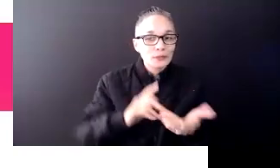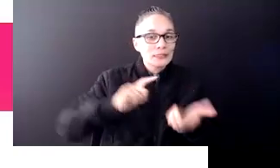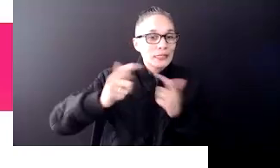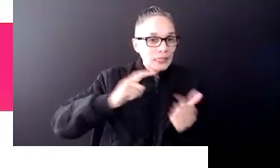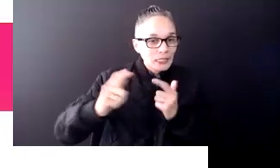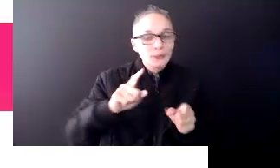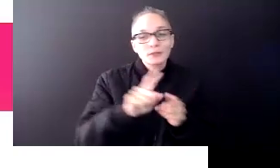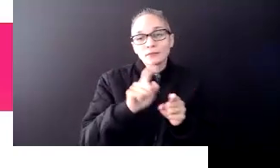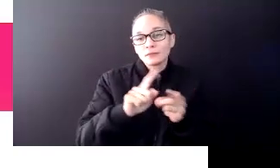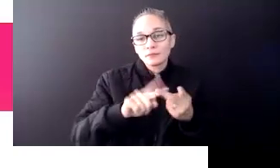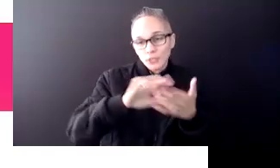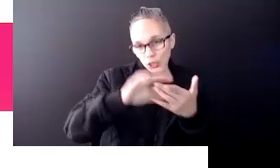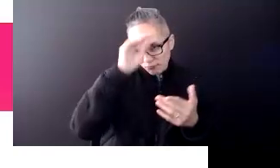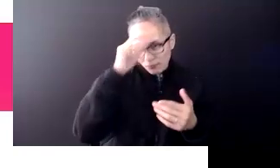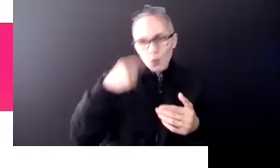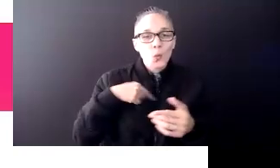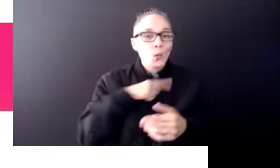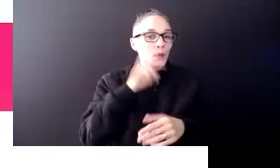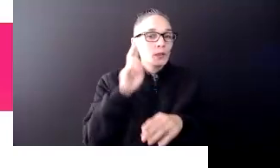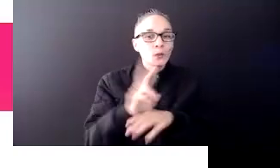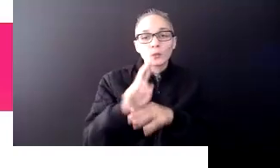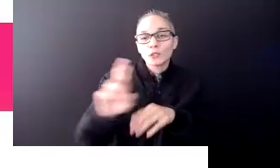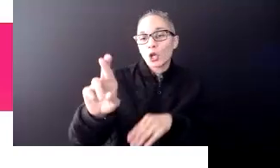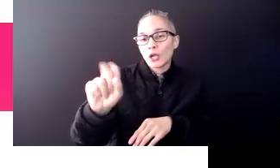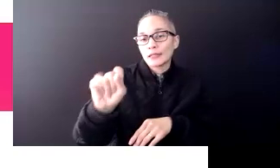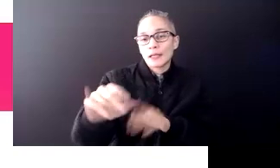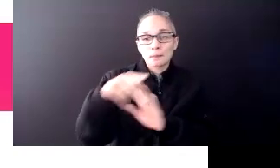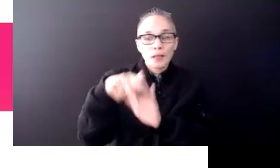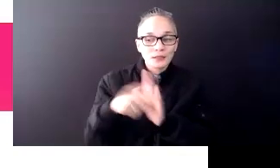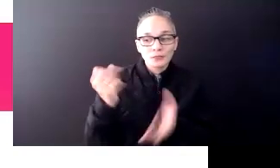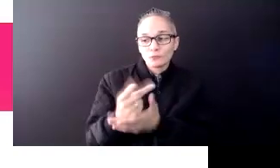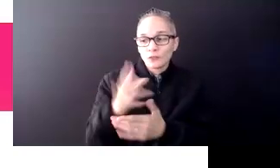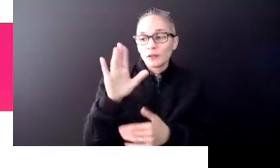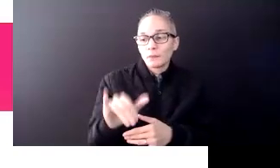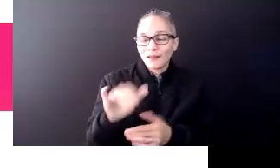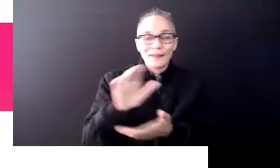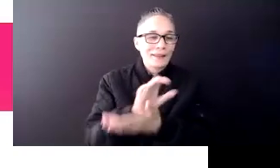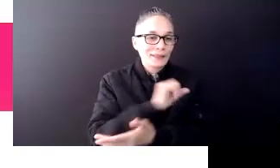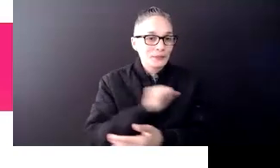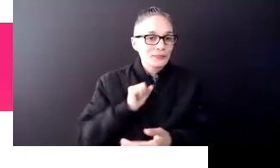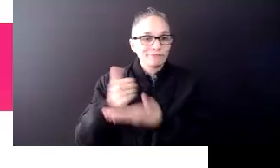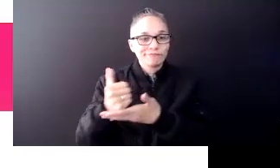We'll be utilizing the RSI policy that was approved by Academic Senate to help us with this.